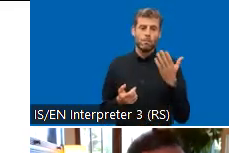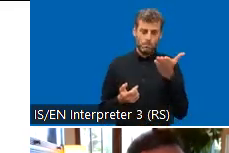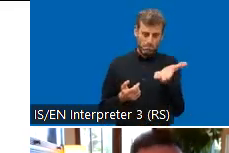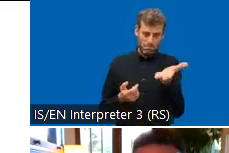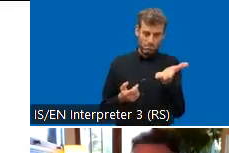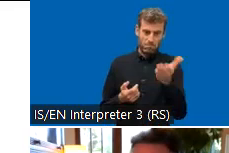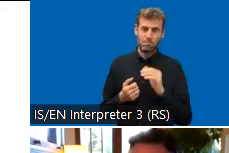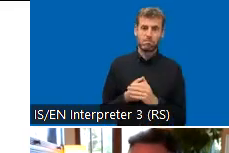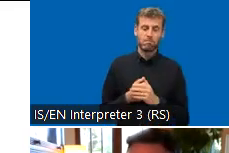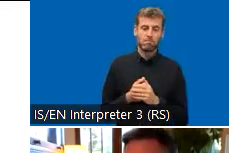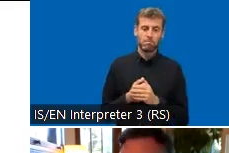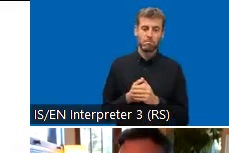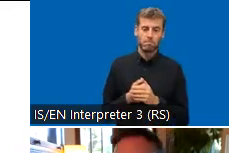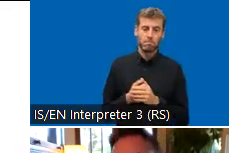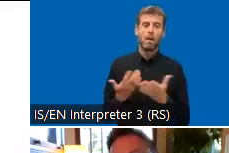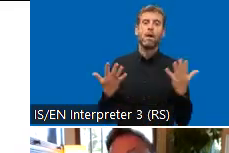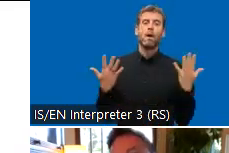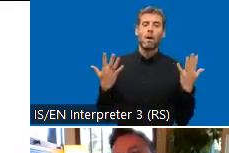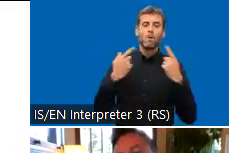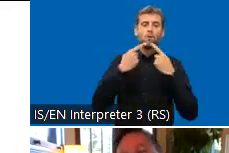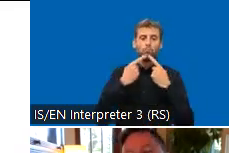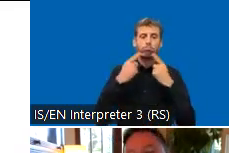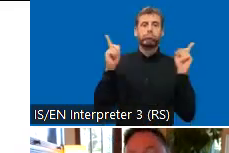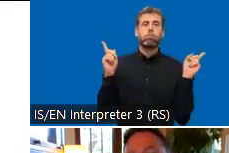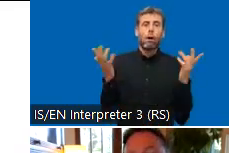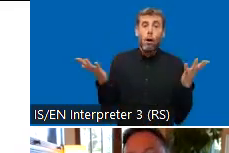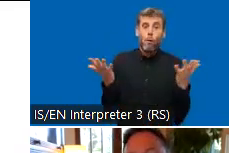The exciting news that Susanna was talking about was the fact that we